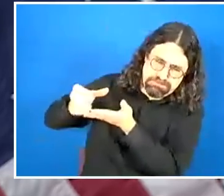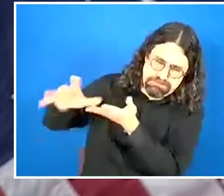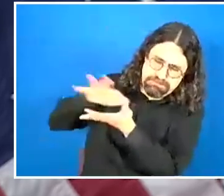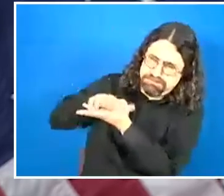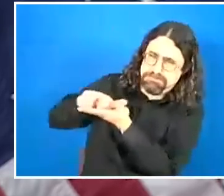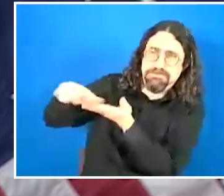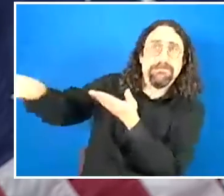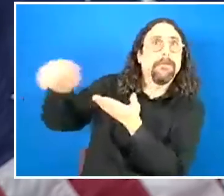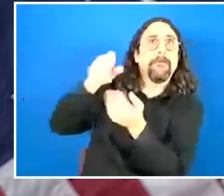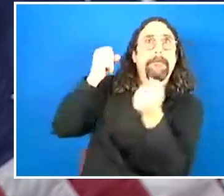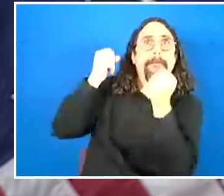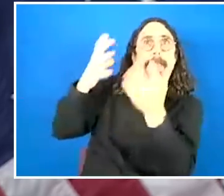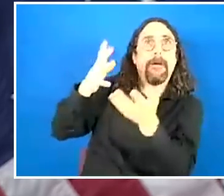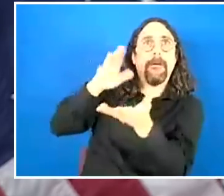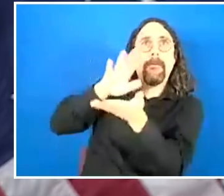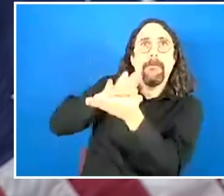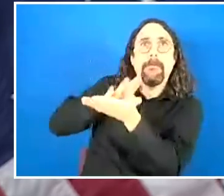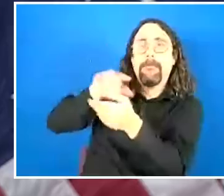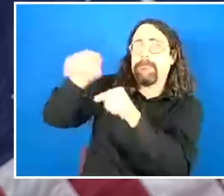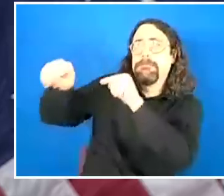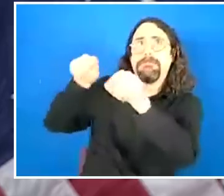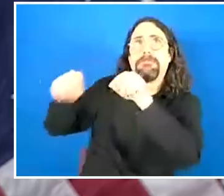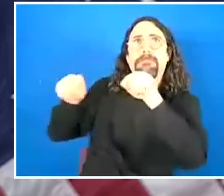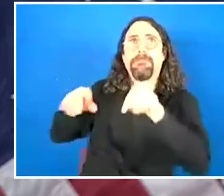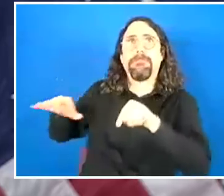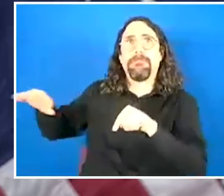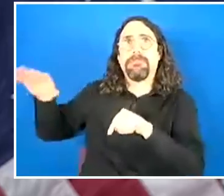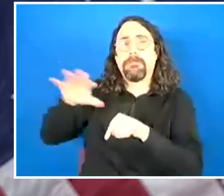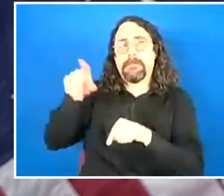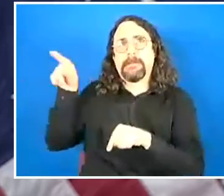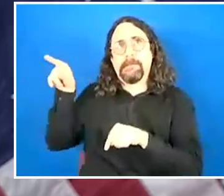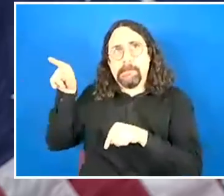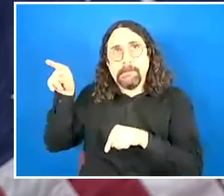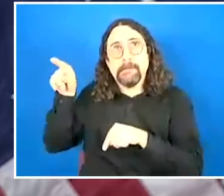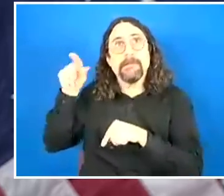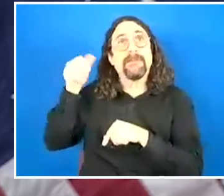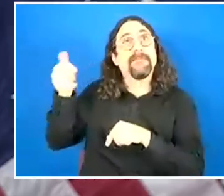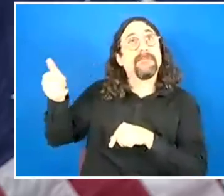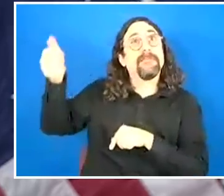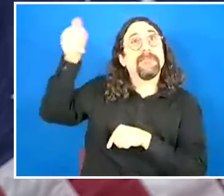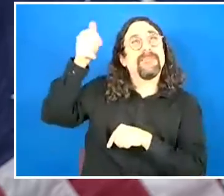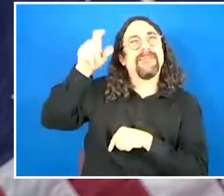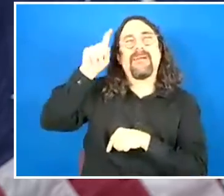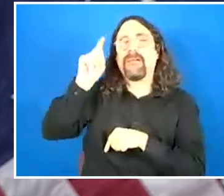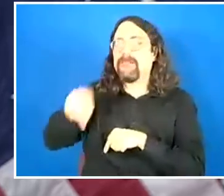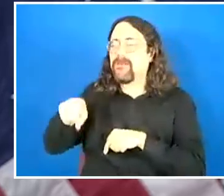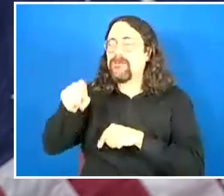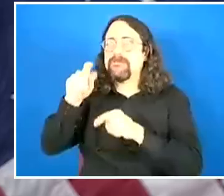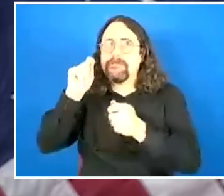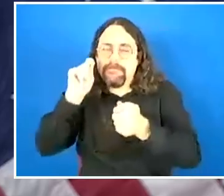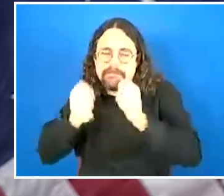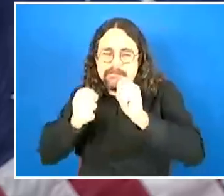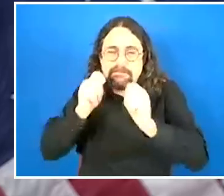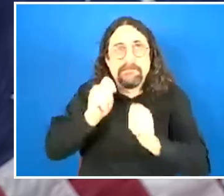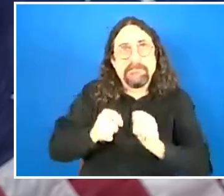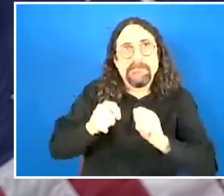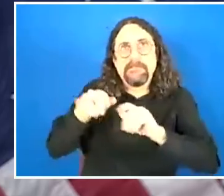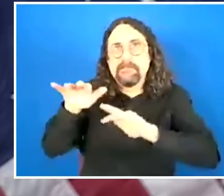TO INUNDATE A WHOLE NEW APPROACH AND SPEED UP THE PROCESS OF BRINGING BACK